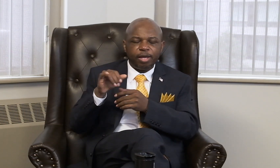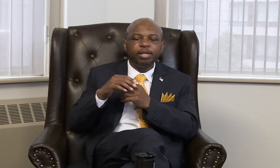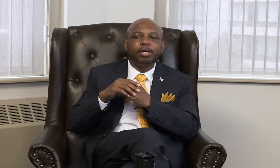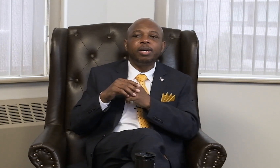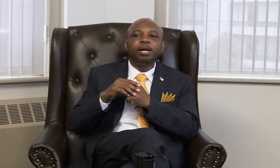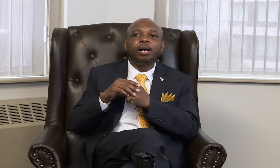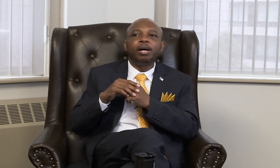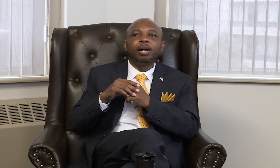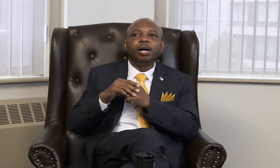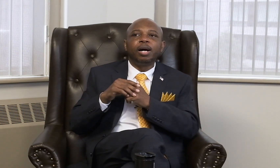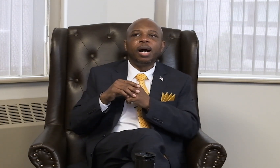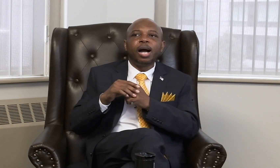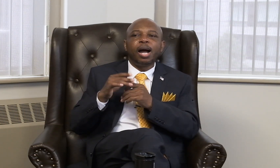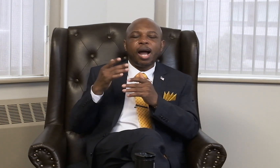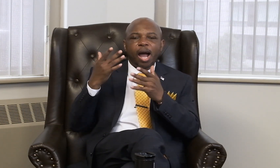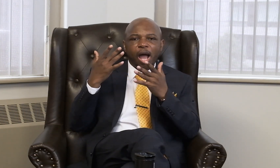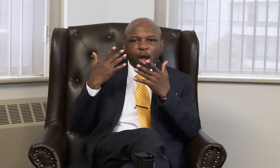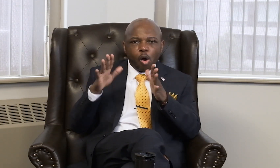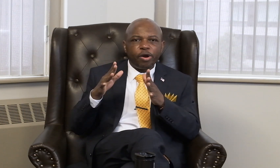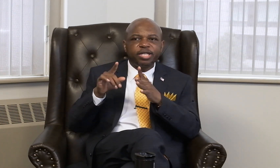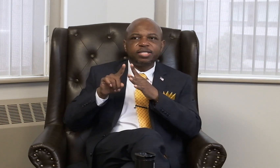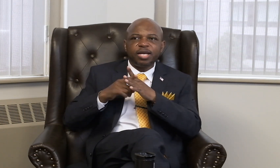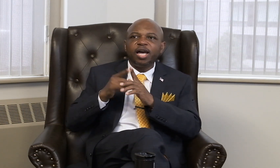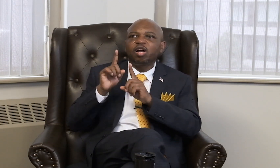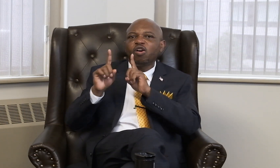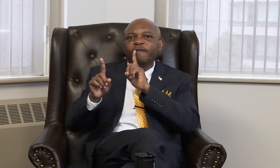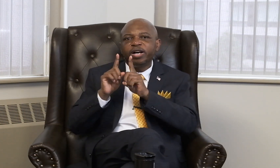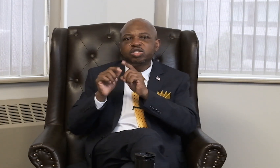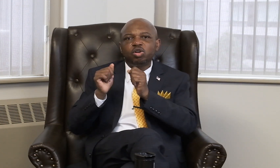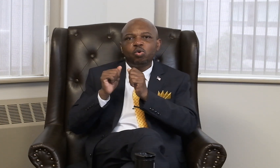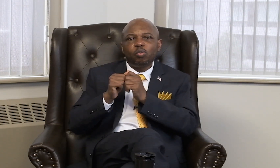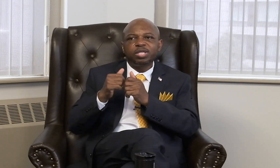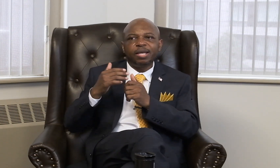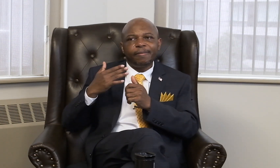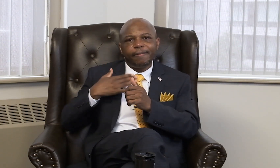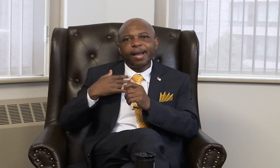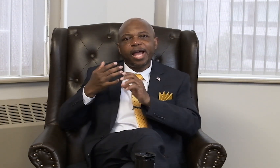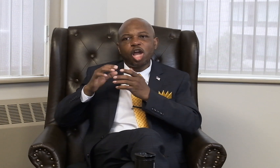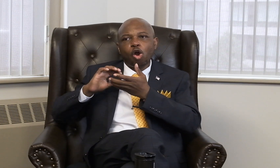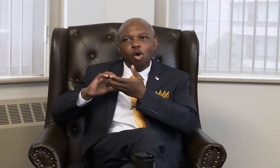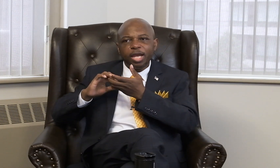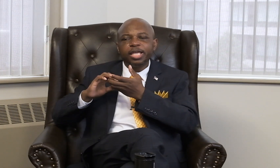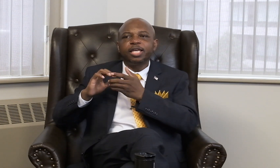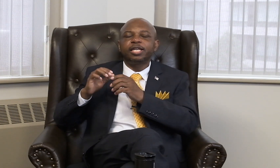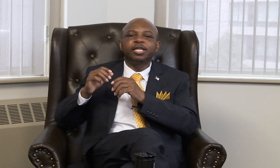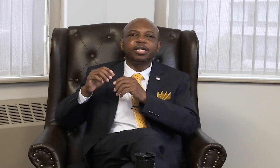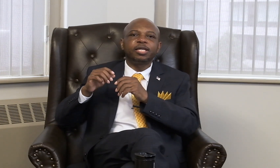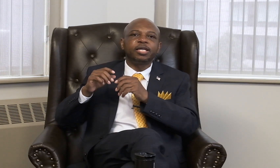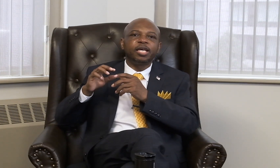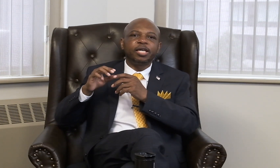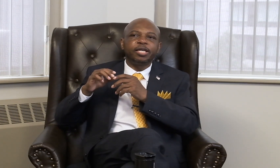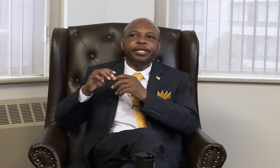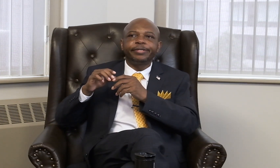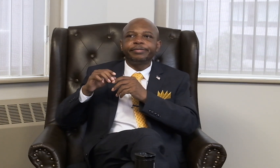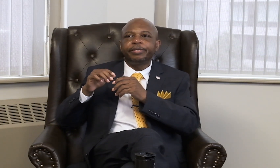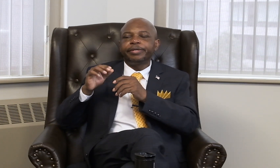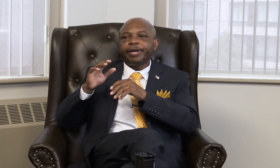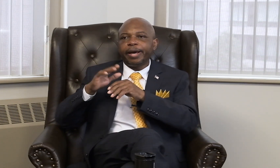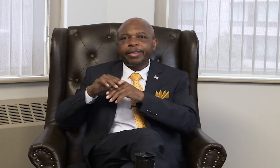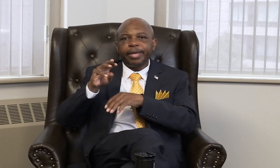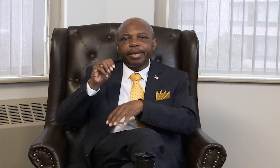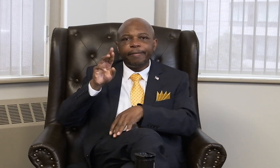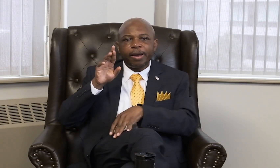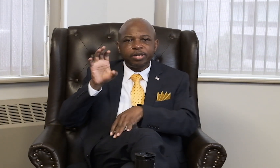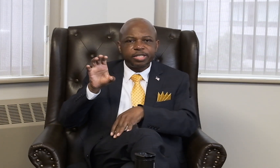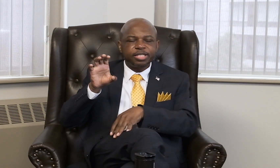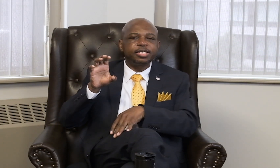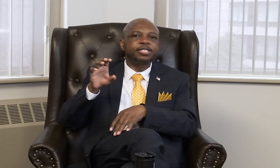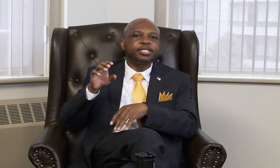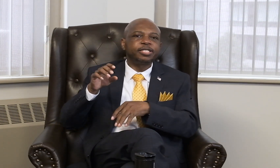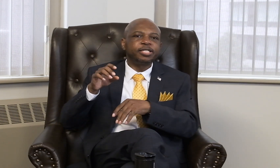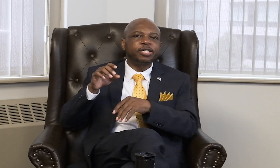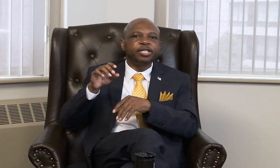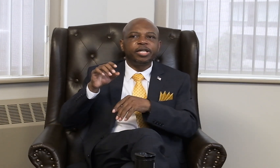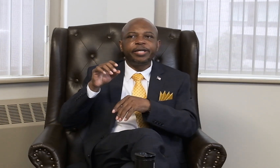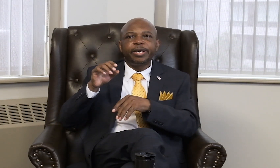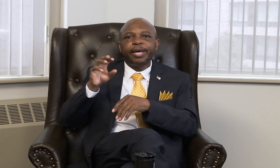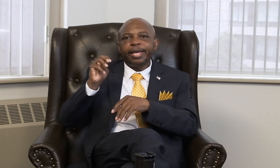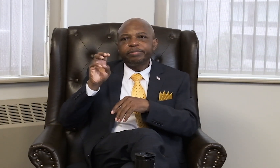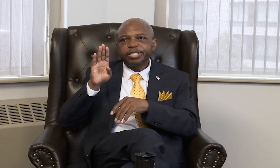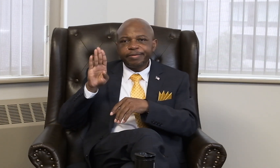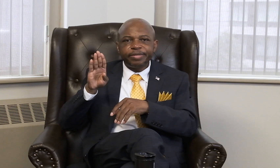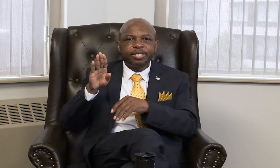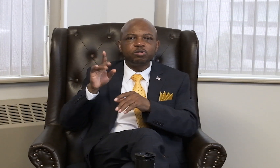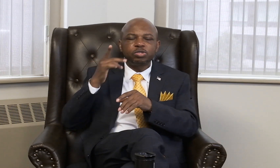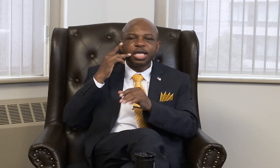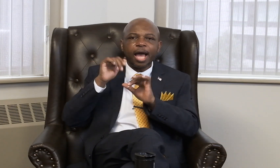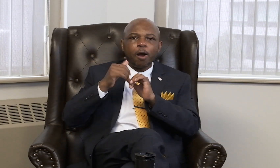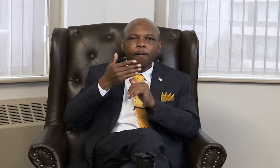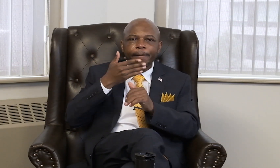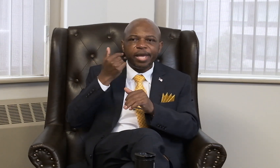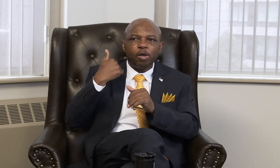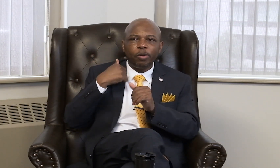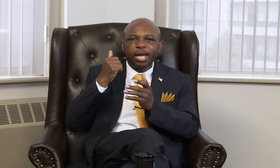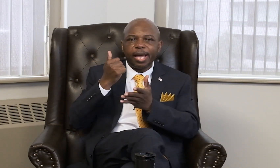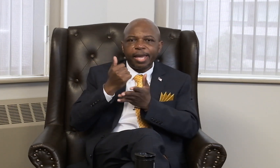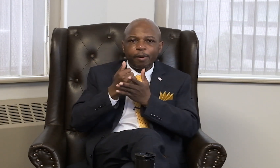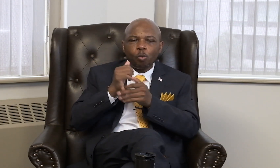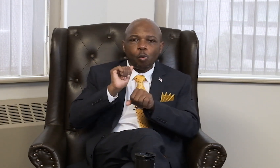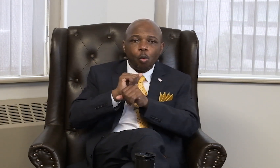acknowledge that. I already started conversations with my colleagues at MRC & MCB to see how we can